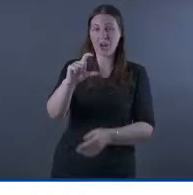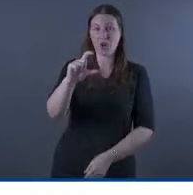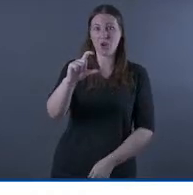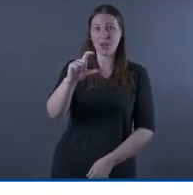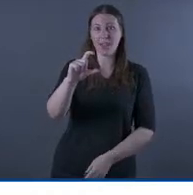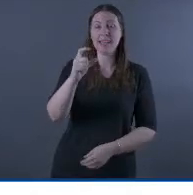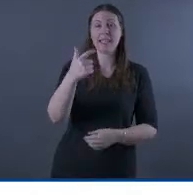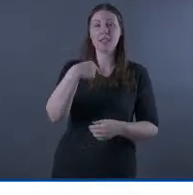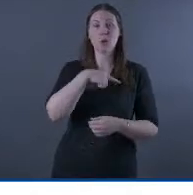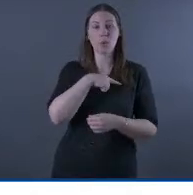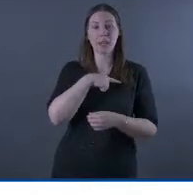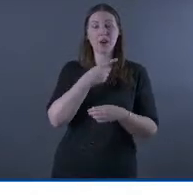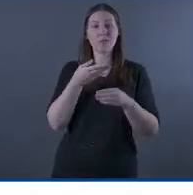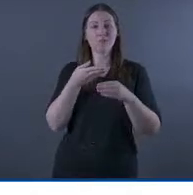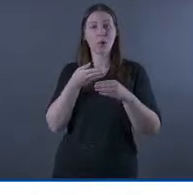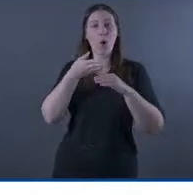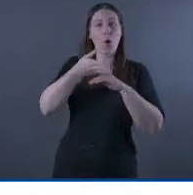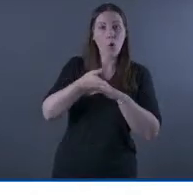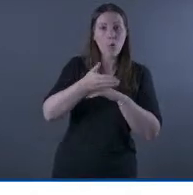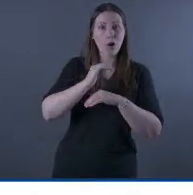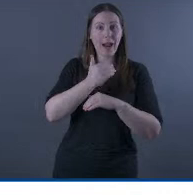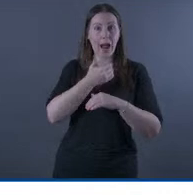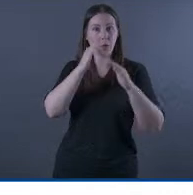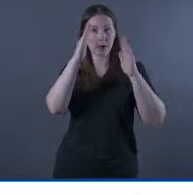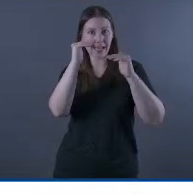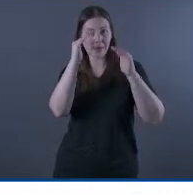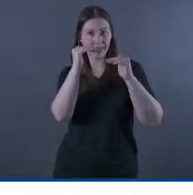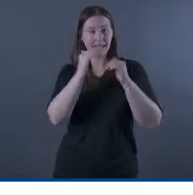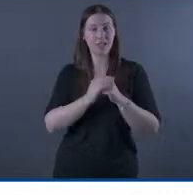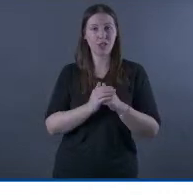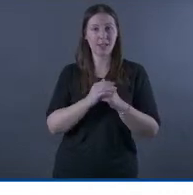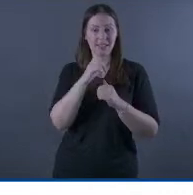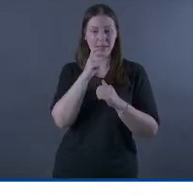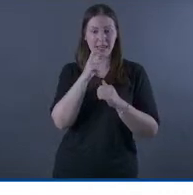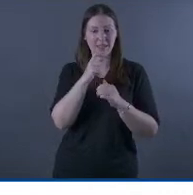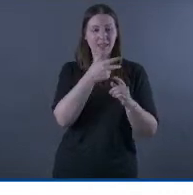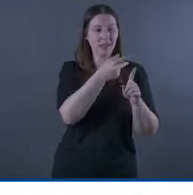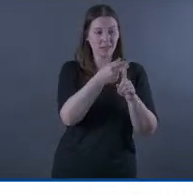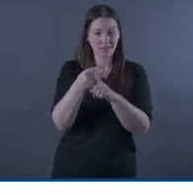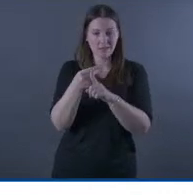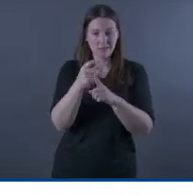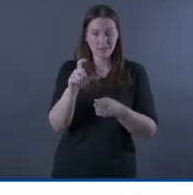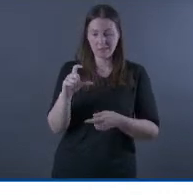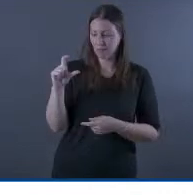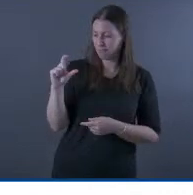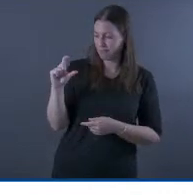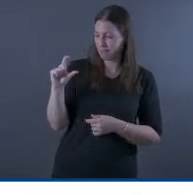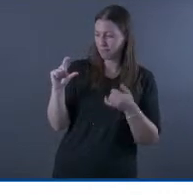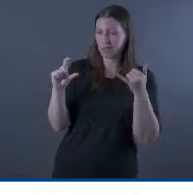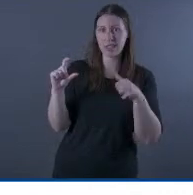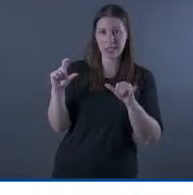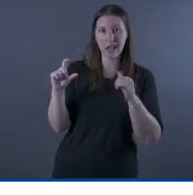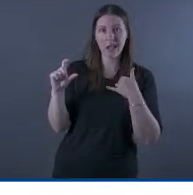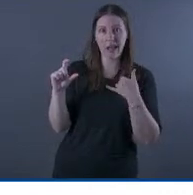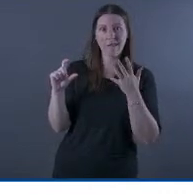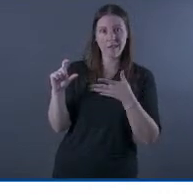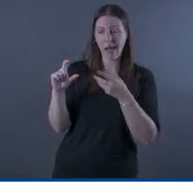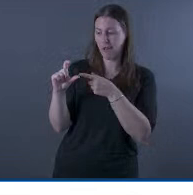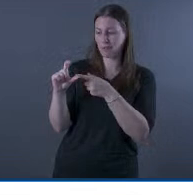just based on these extra doses. And I'm kind of proud to report we haven't actually wasted a single dose of those that have been supplied to us